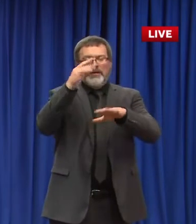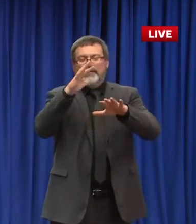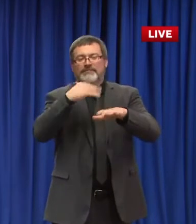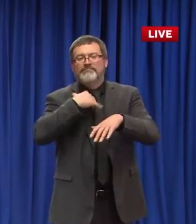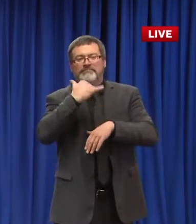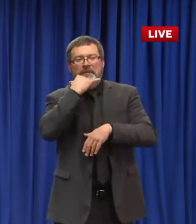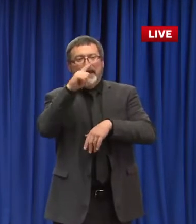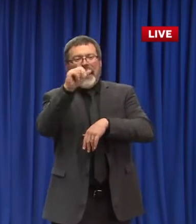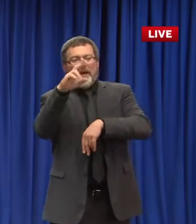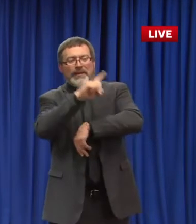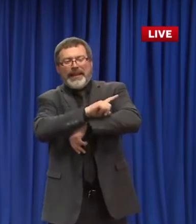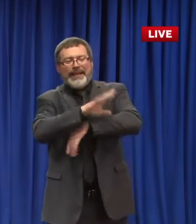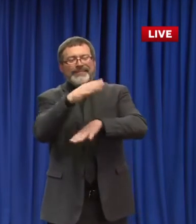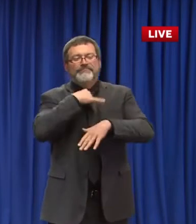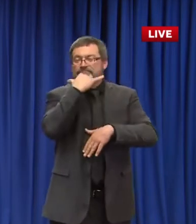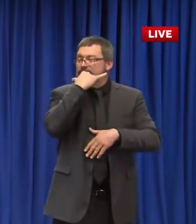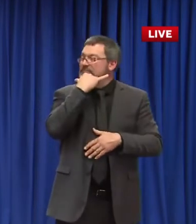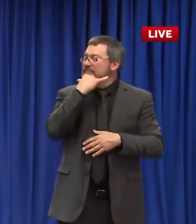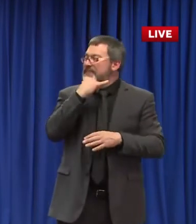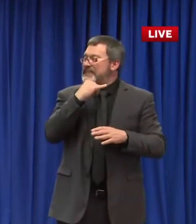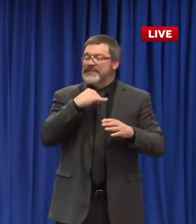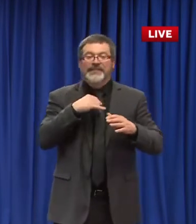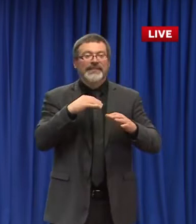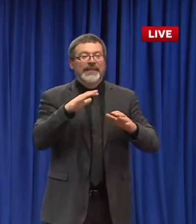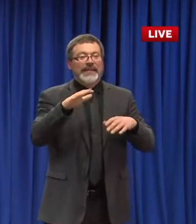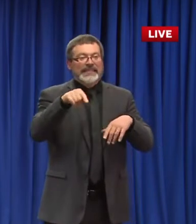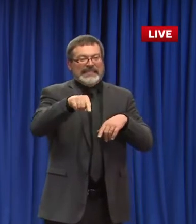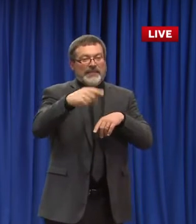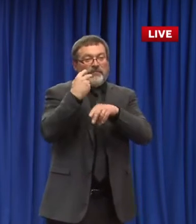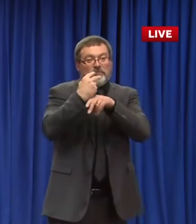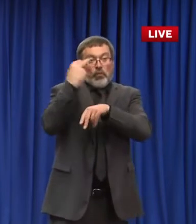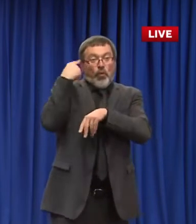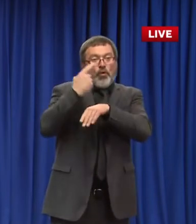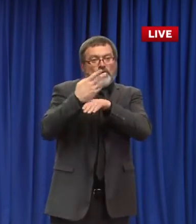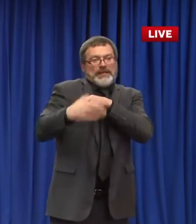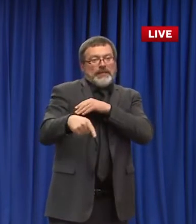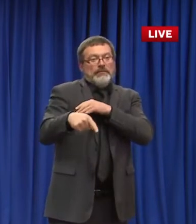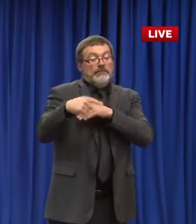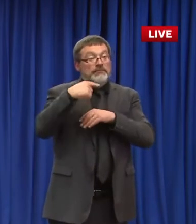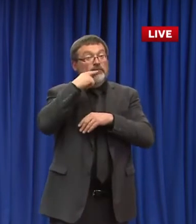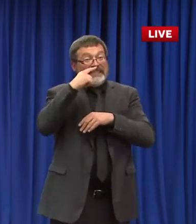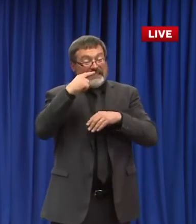MAYBE IT’S ON A HOME HIGH CHALLENGE, BUT A LOT OF FOLKS LIKE TO GO UP TO THE LAKE.